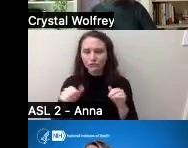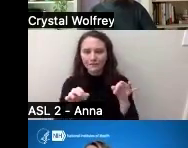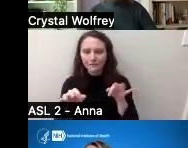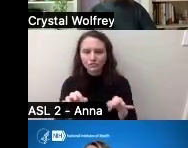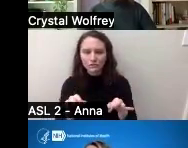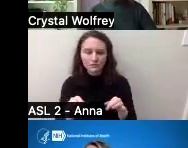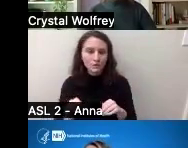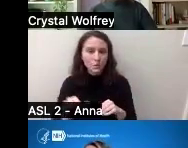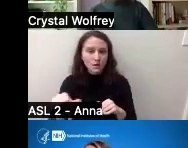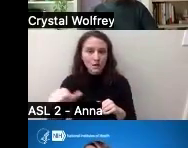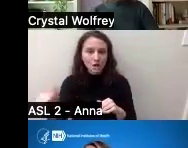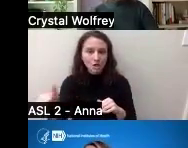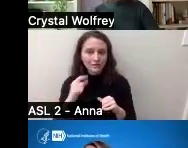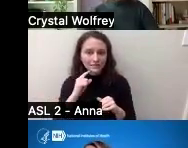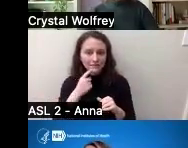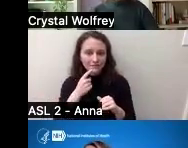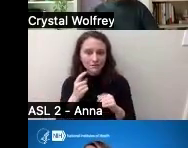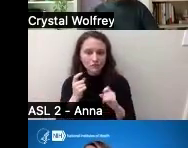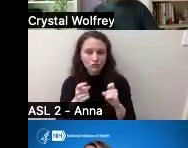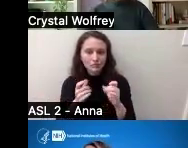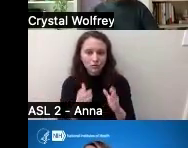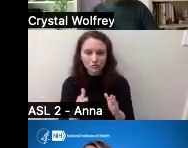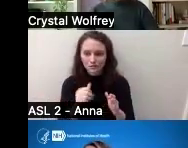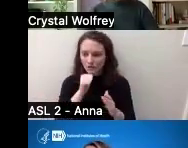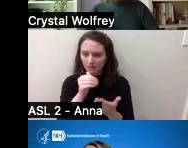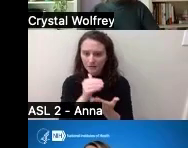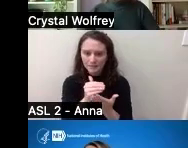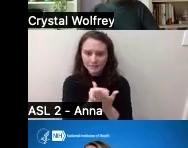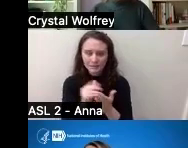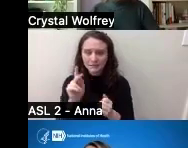is not somebody who's listed as key personnel and not somebody .. .